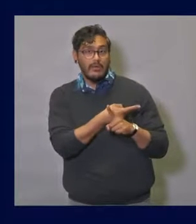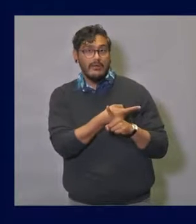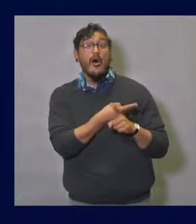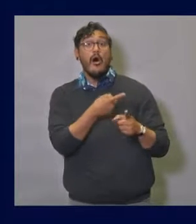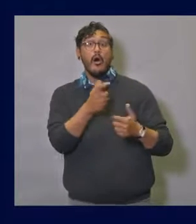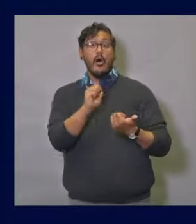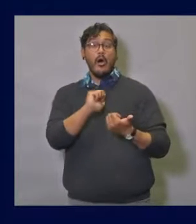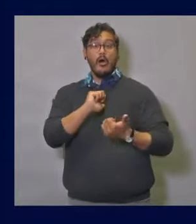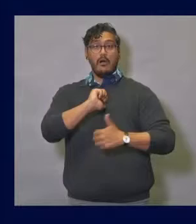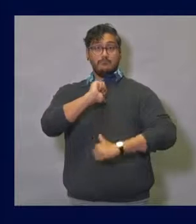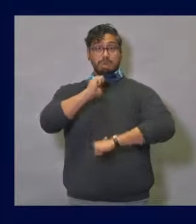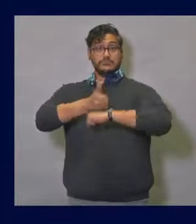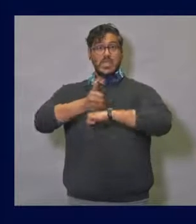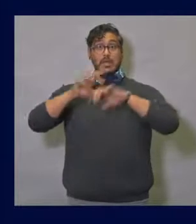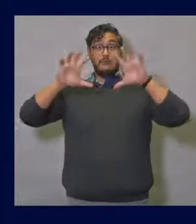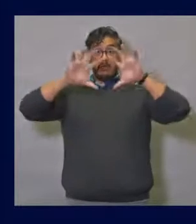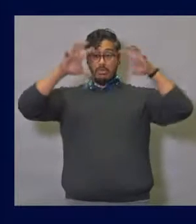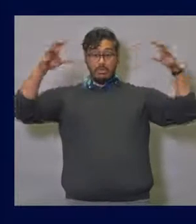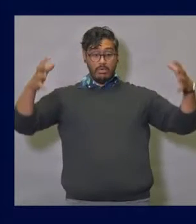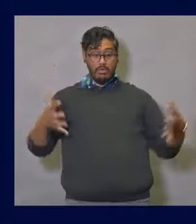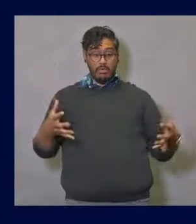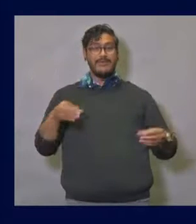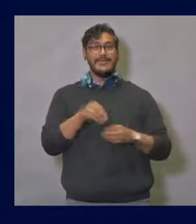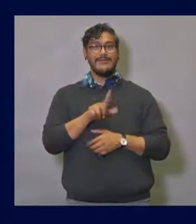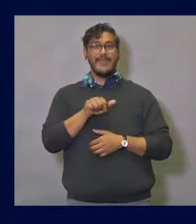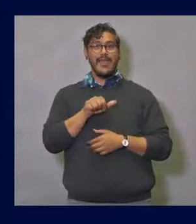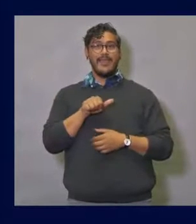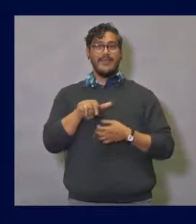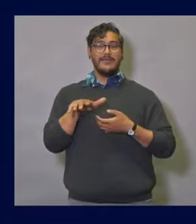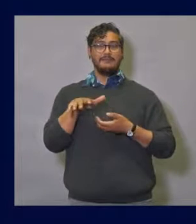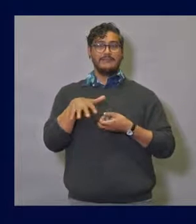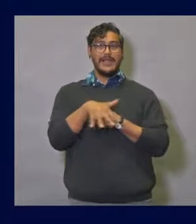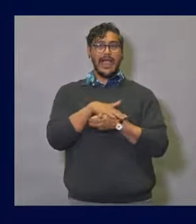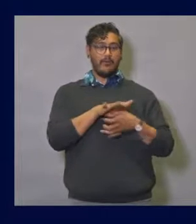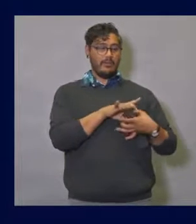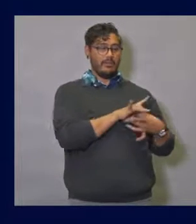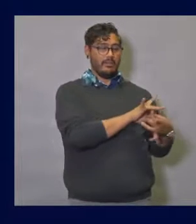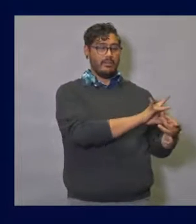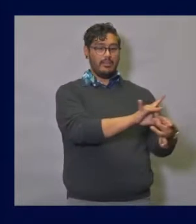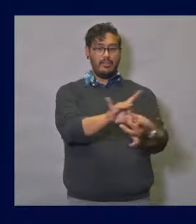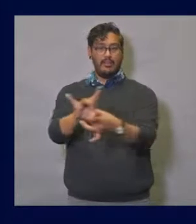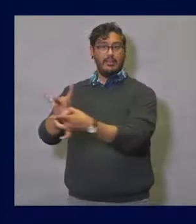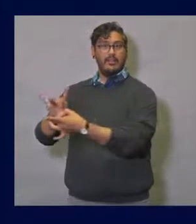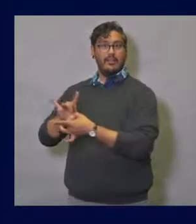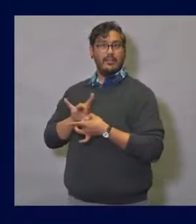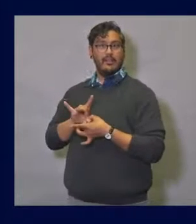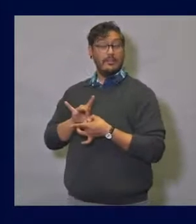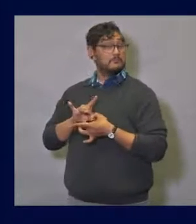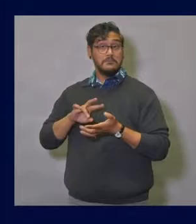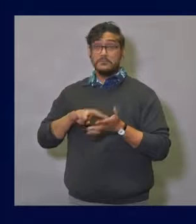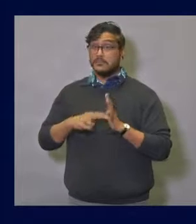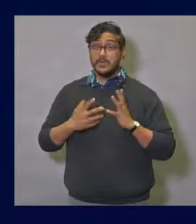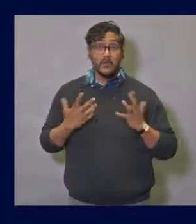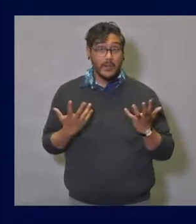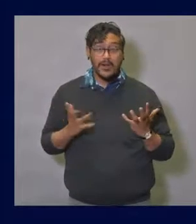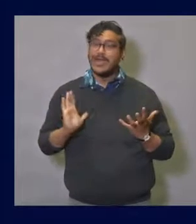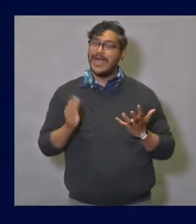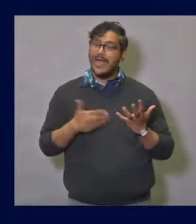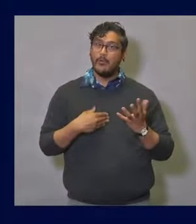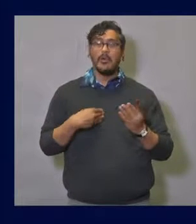STRENGTHENING THE STATEWIDE COORDINATED VACCINATION NETWORK WITHIN LA COUNTY.